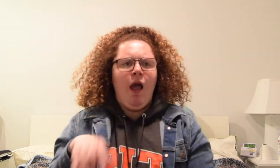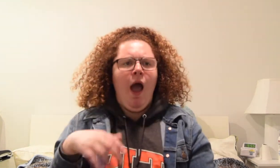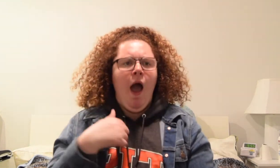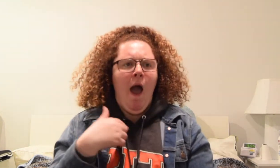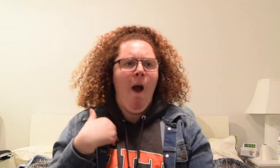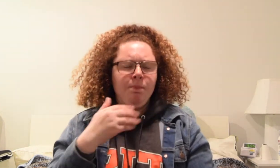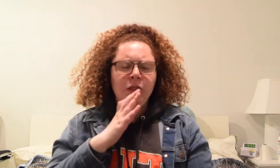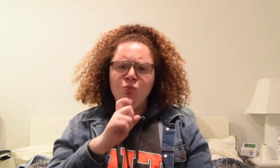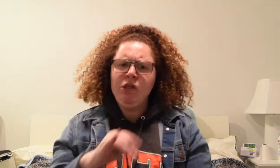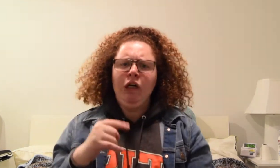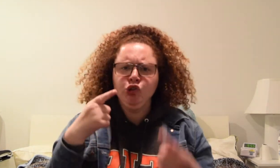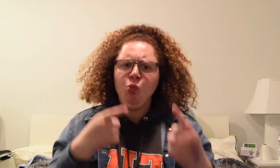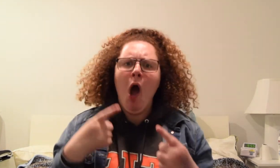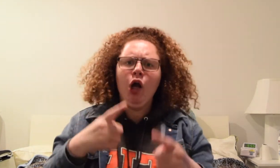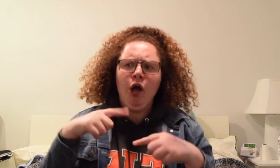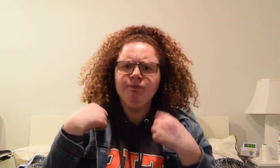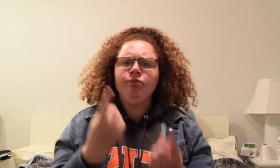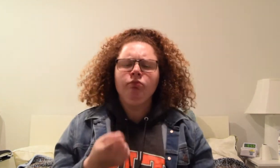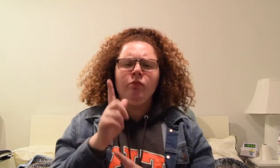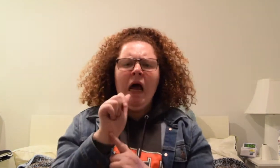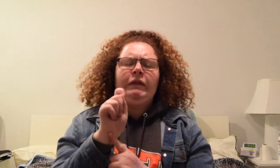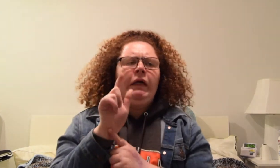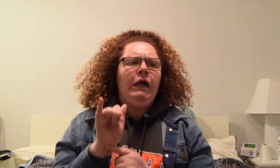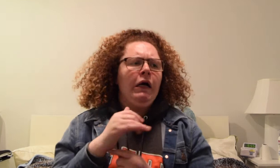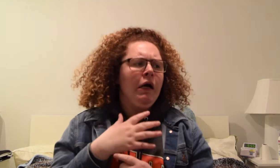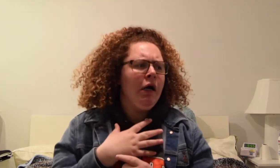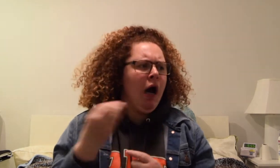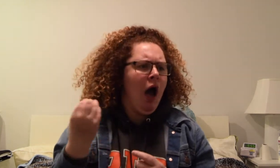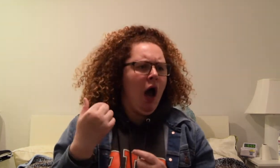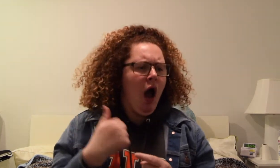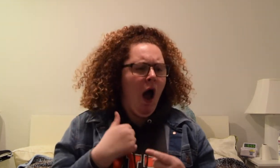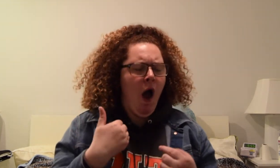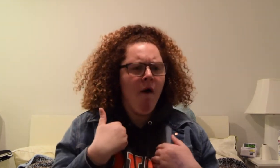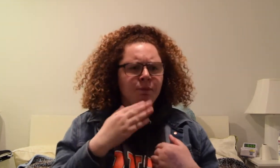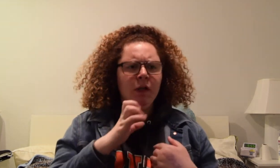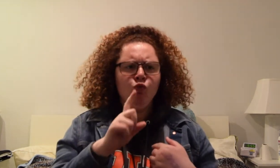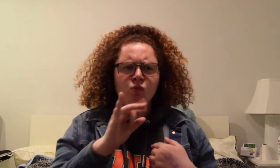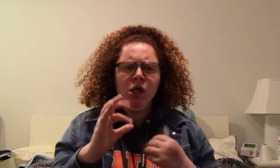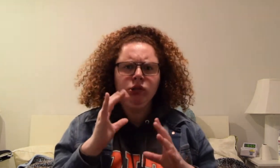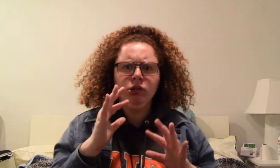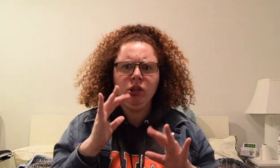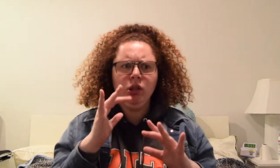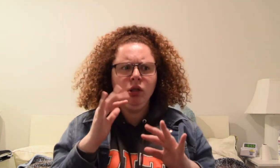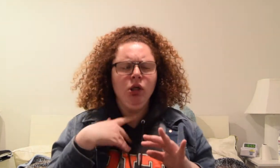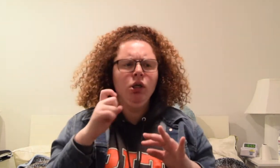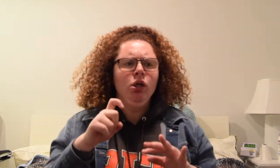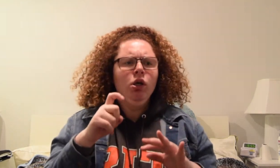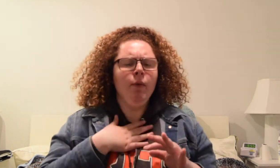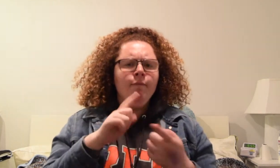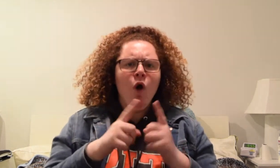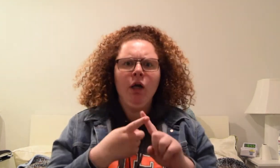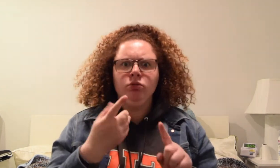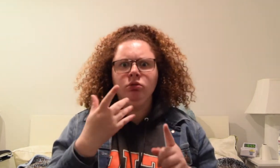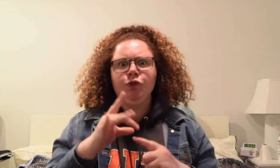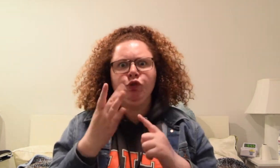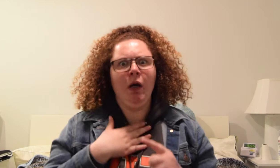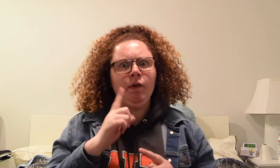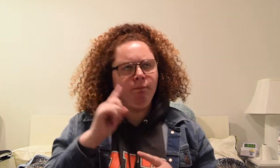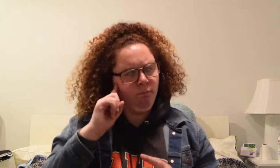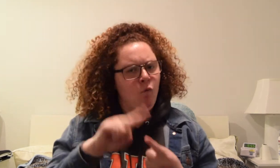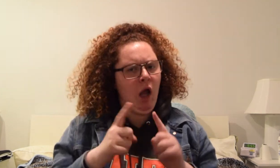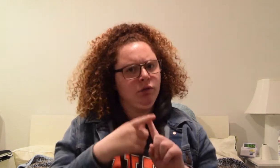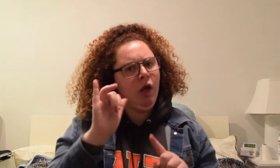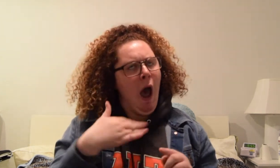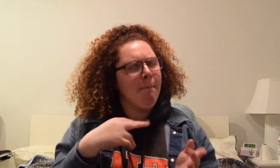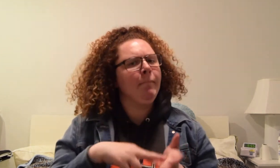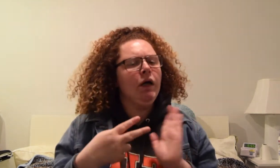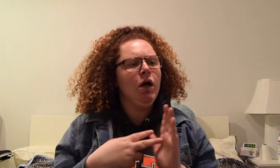That's what I've been really struggling lately and I've been seeking out for my deaf friends.